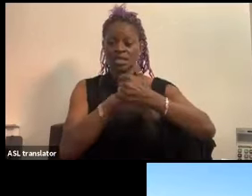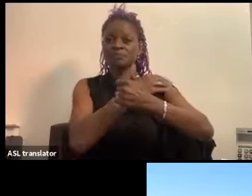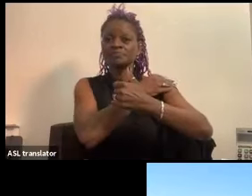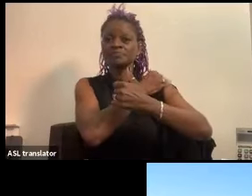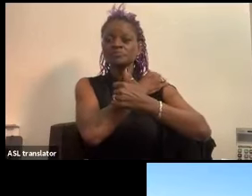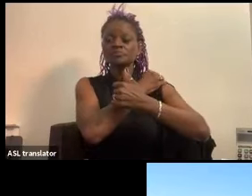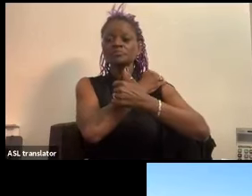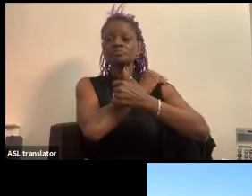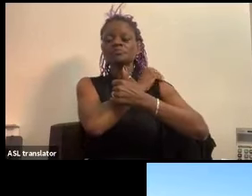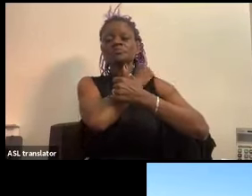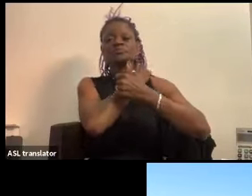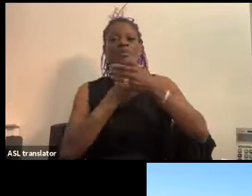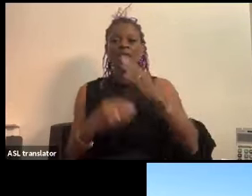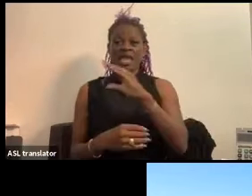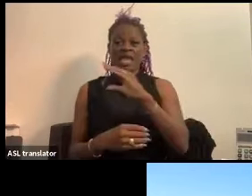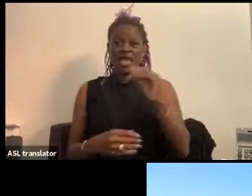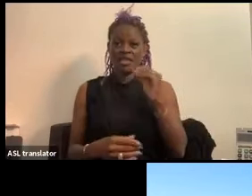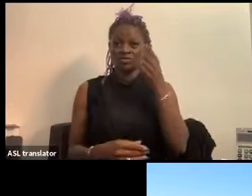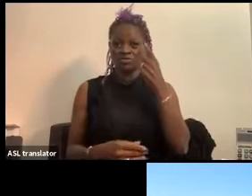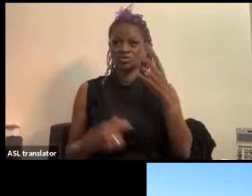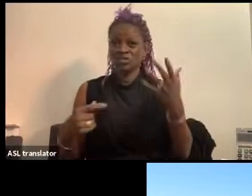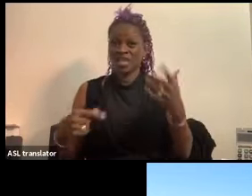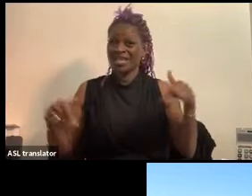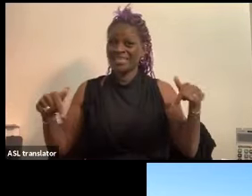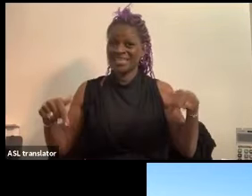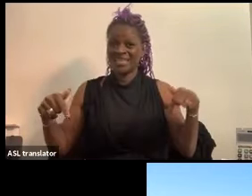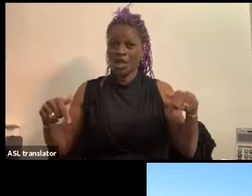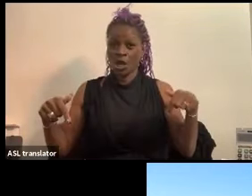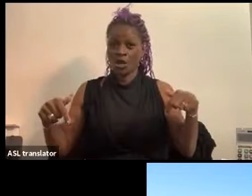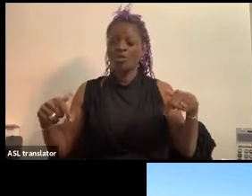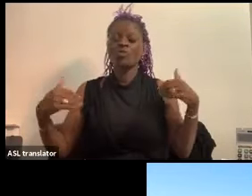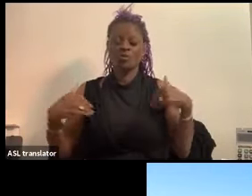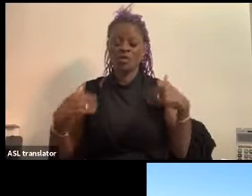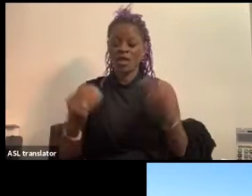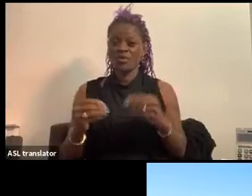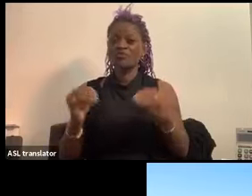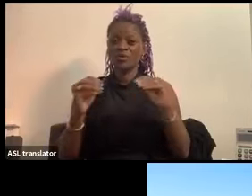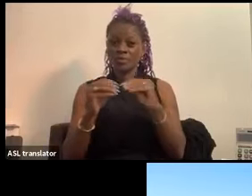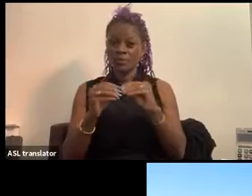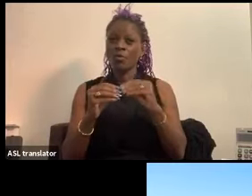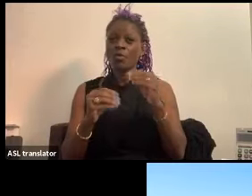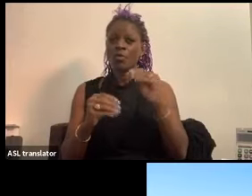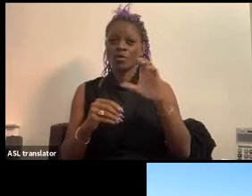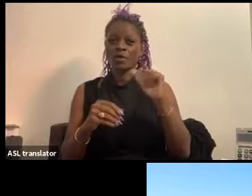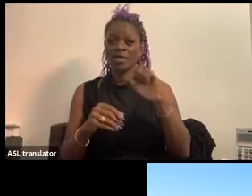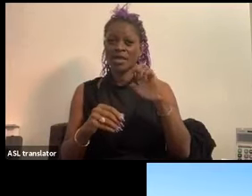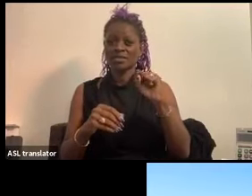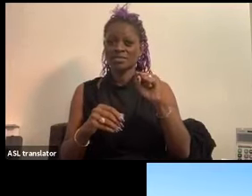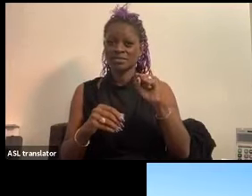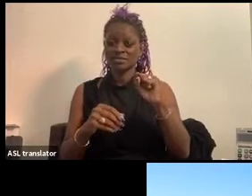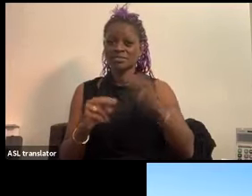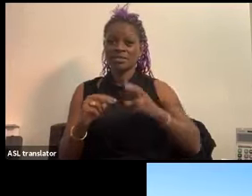that is experiencing substantial or high transmission rates at this time. That is also why Governor Newsome